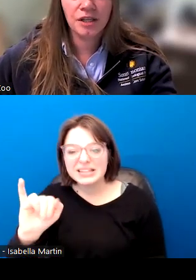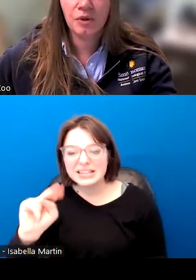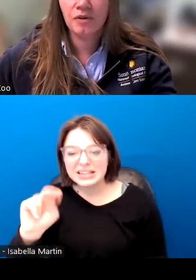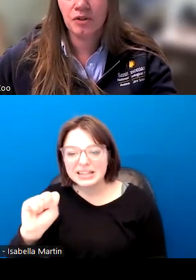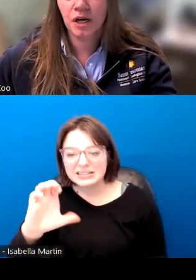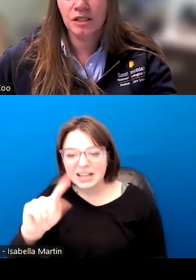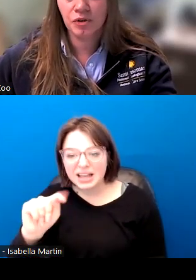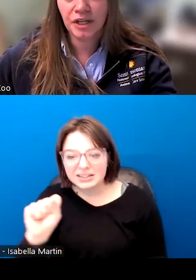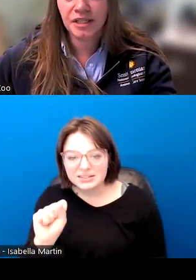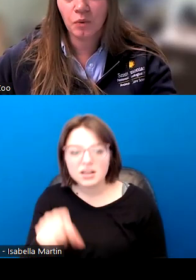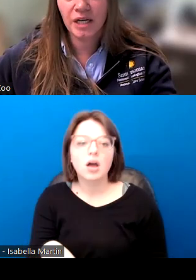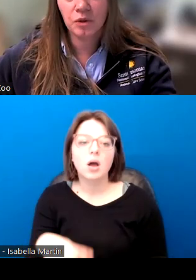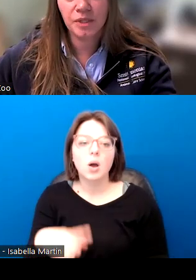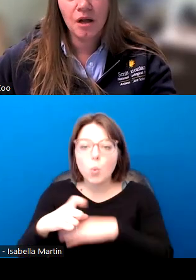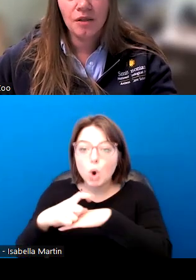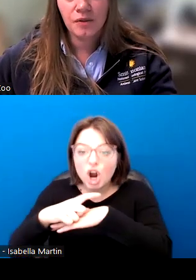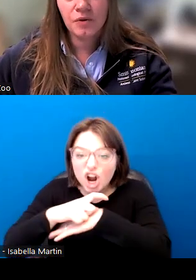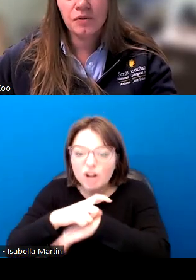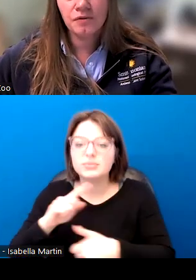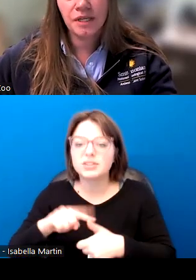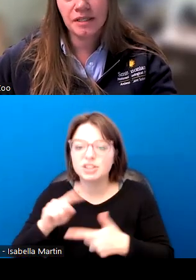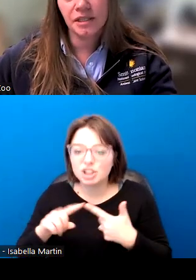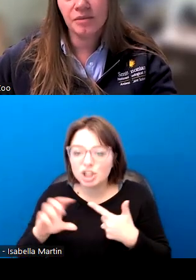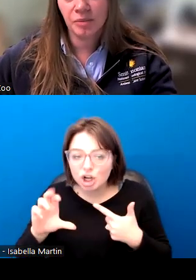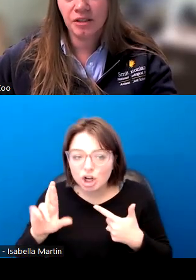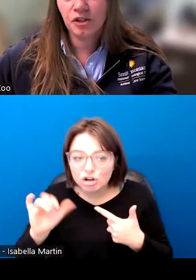that they would have also gotten some crickets and wax worms. Those insect items are gonna be a little